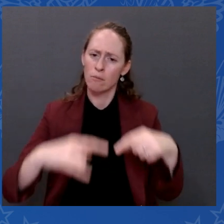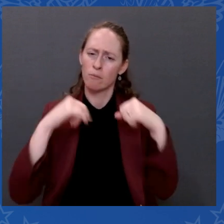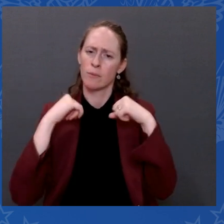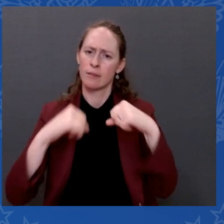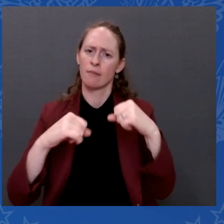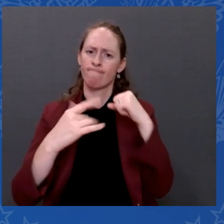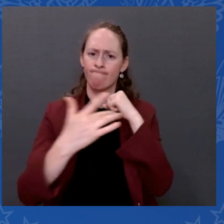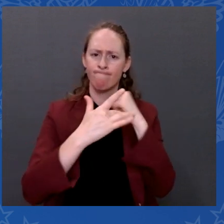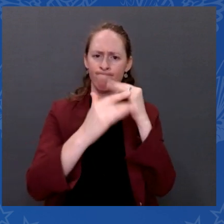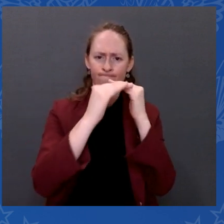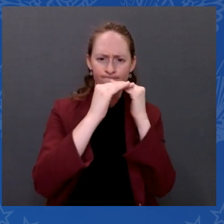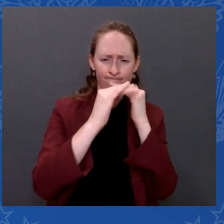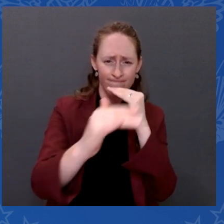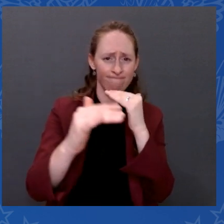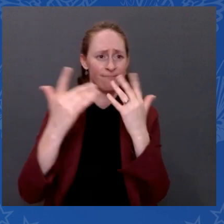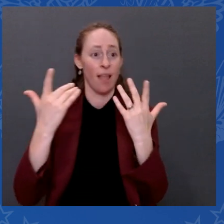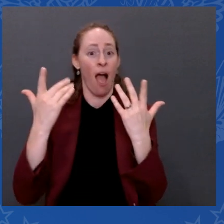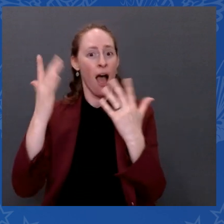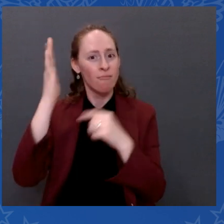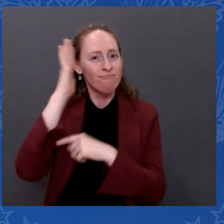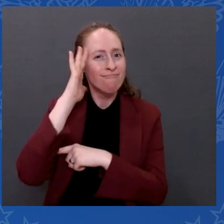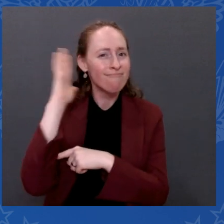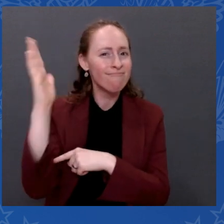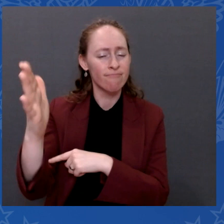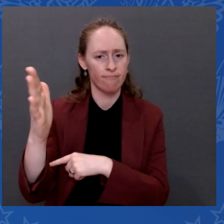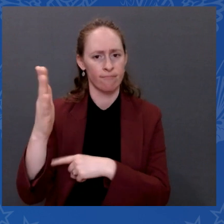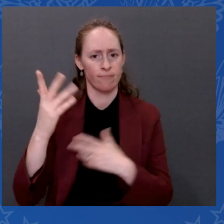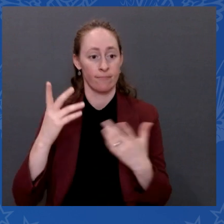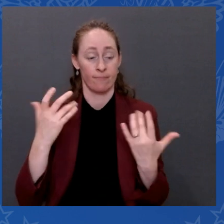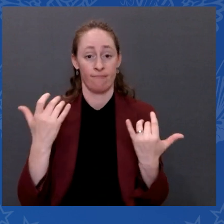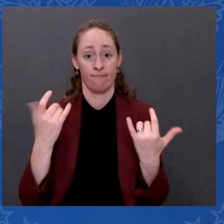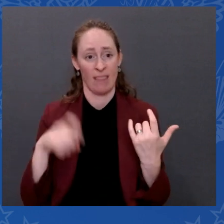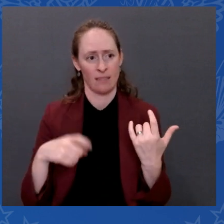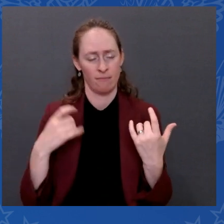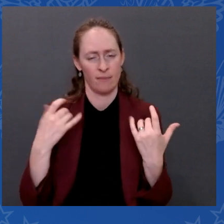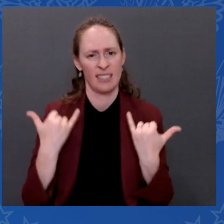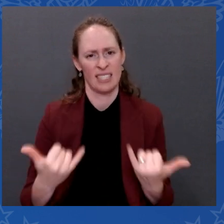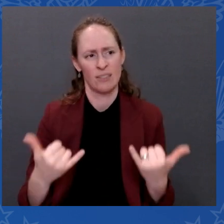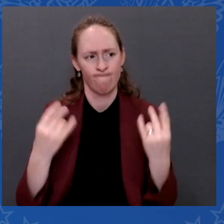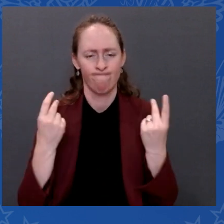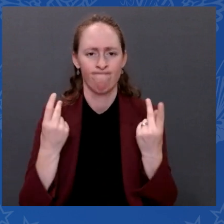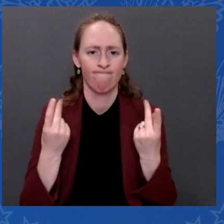And the bill has requirements that when we use taxpayer dollars to fund research and development,